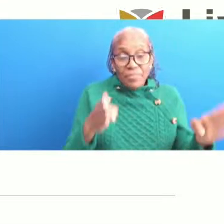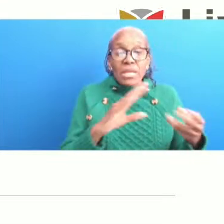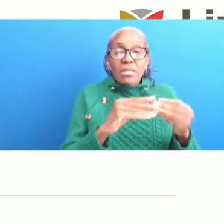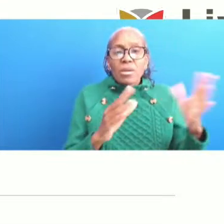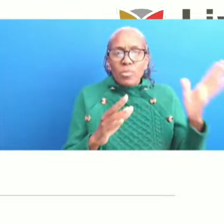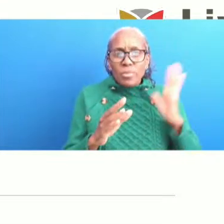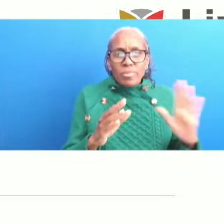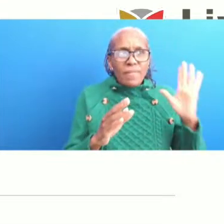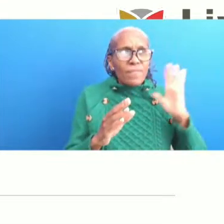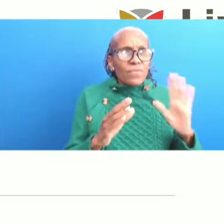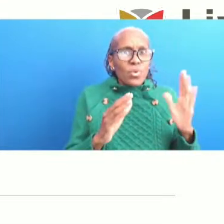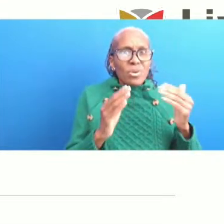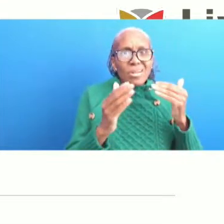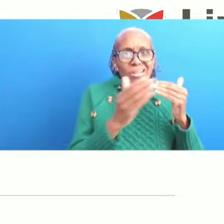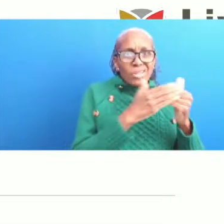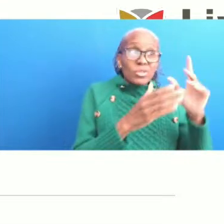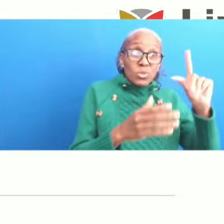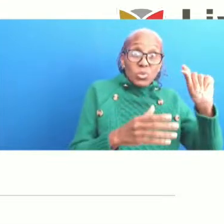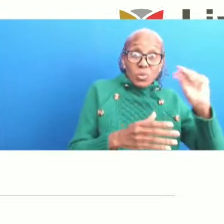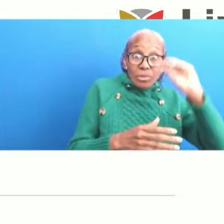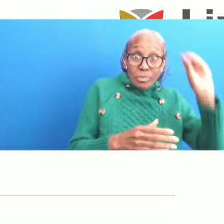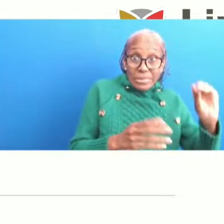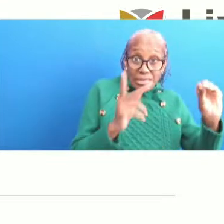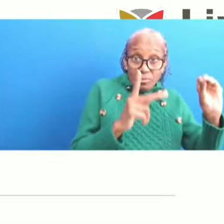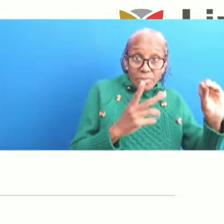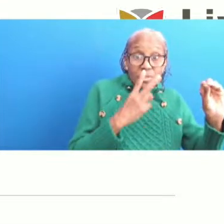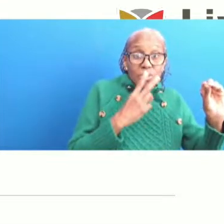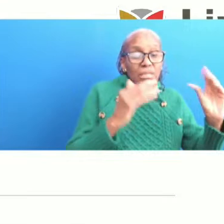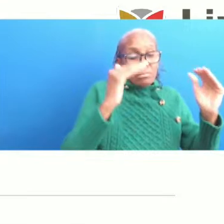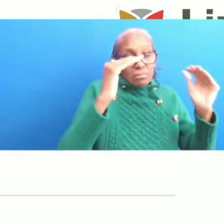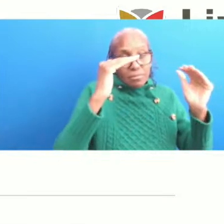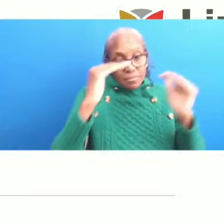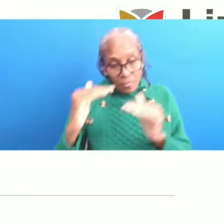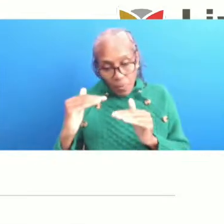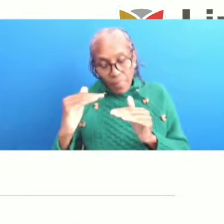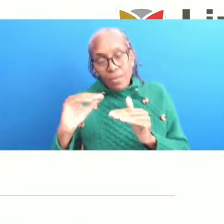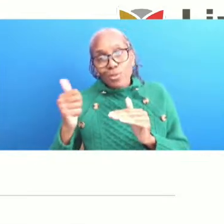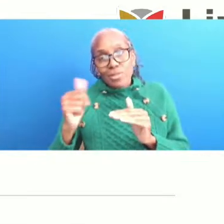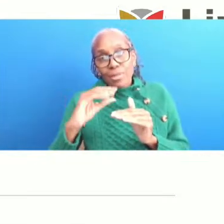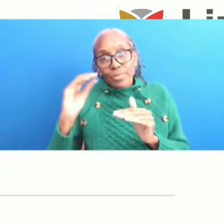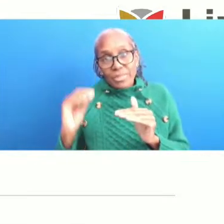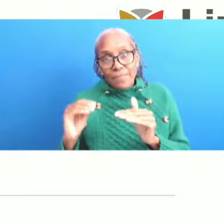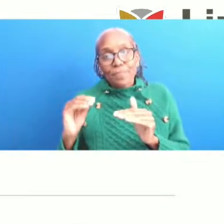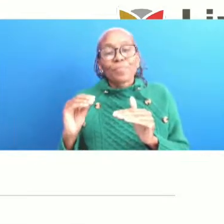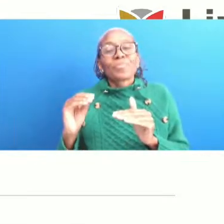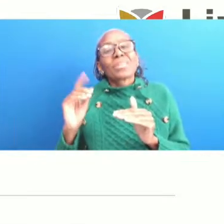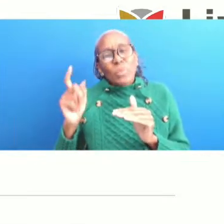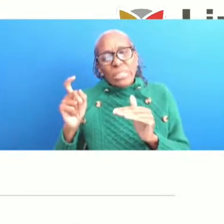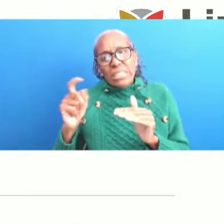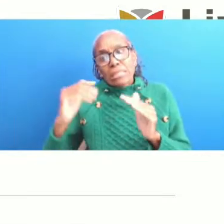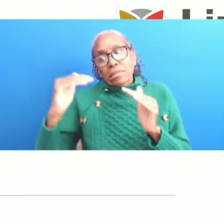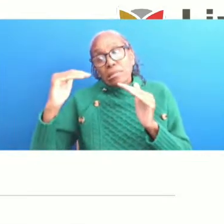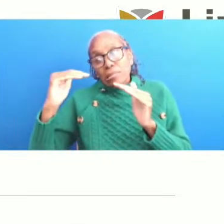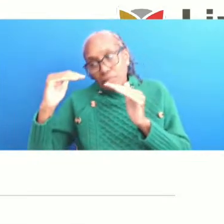THE LAST DECADE WHERE THAT NUMBER USED TO BE MUCH CLOSER